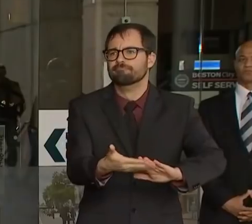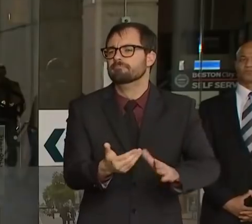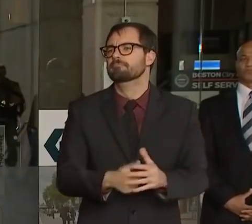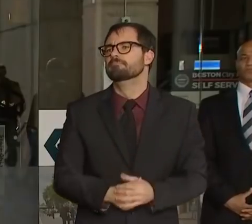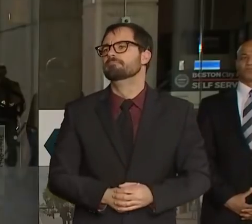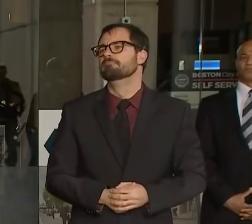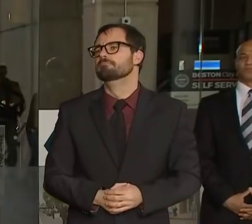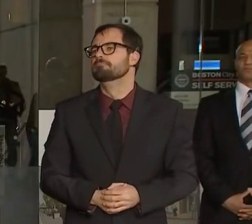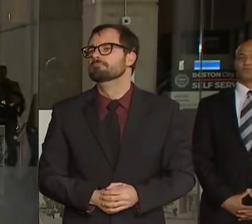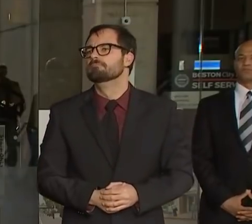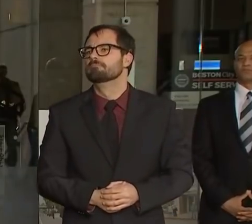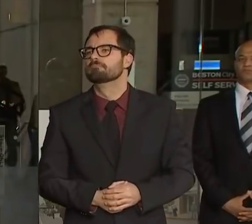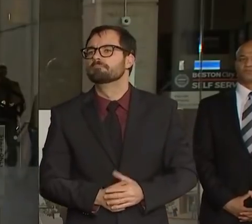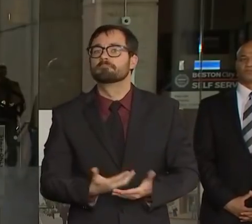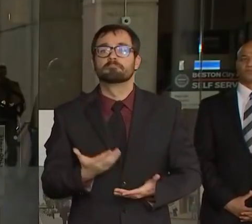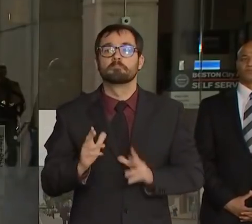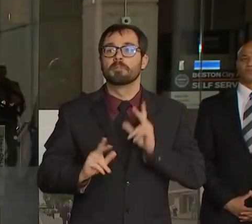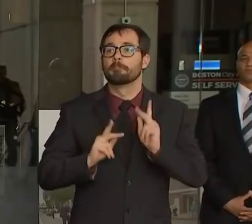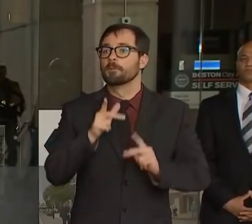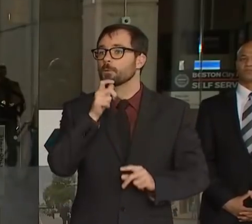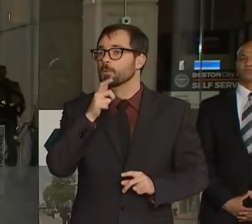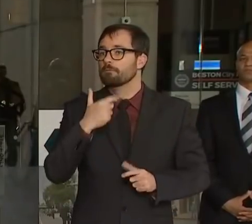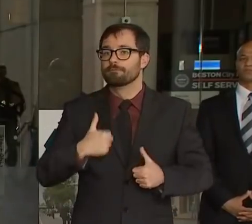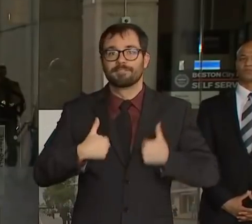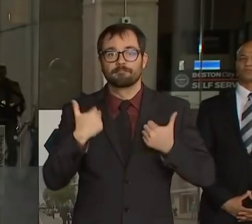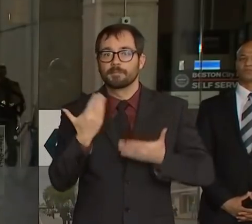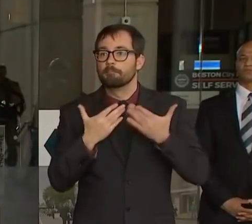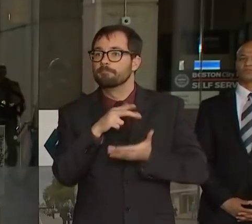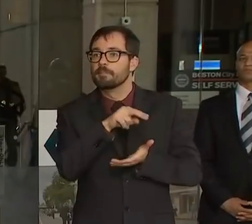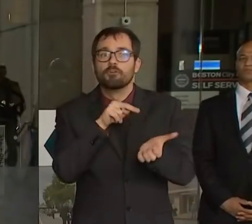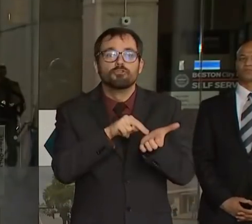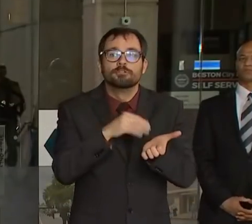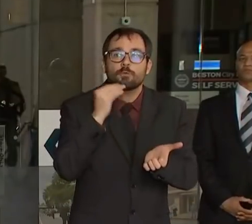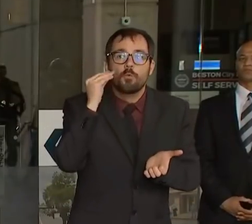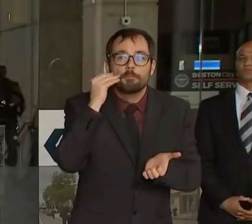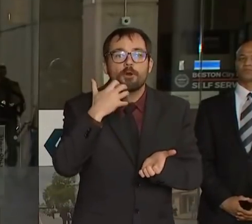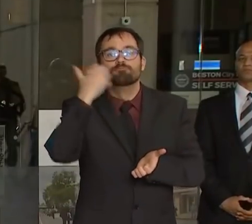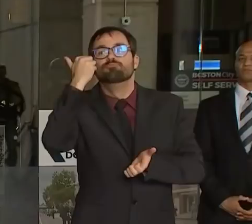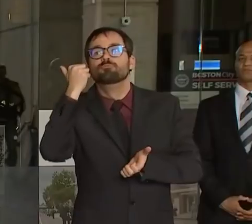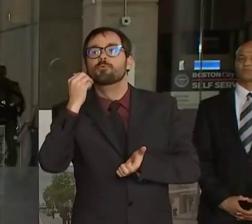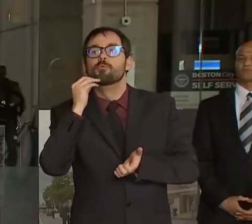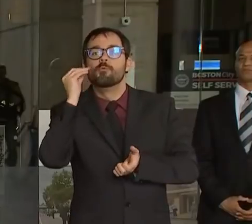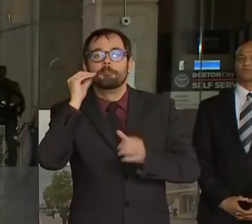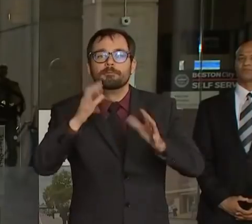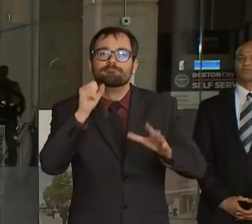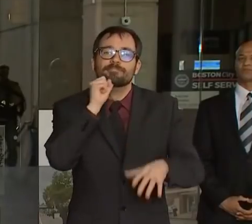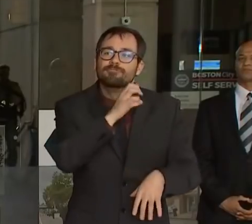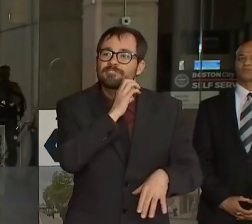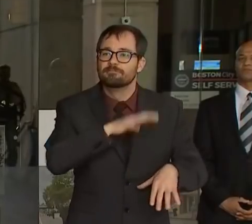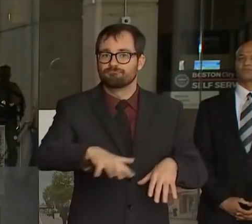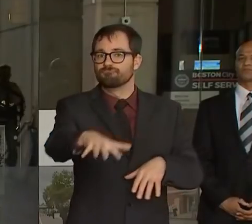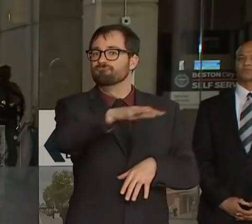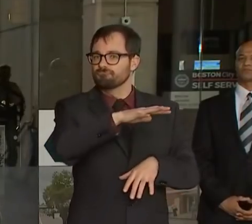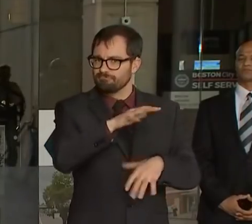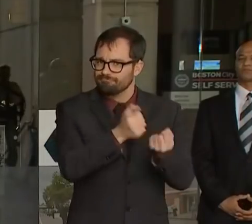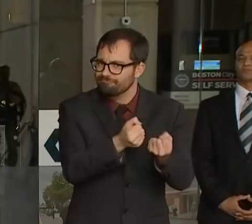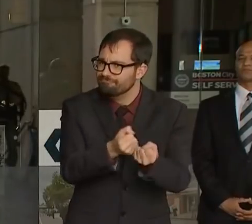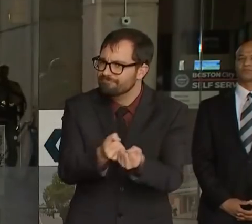WORKING ON CONFERENCE THE PLANS FOR OUR SENIORS RIGHT NOW, IN THE PRIVATE BUILDINGS AS WELL AS THE ONES THAT ARE CITY- OWNED. AND ALSO, FOLKS WHO LIVE IN THEIR OWN HOMES.